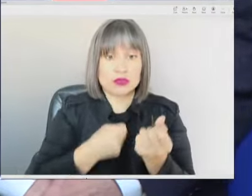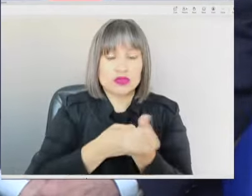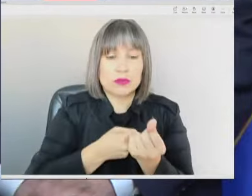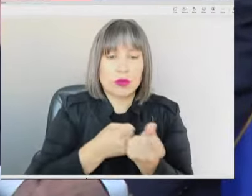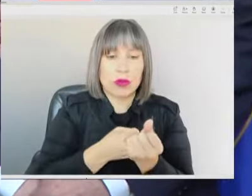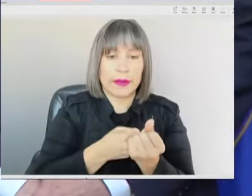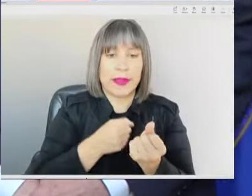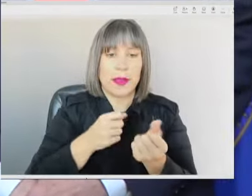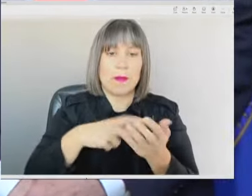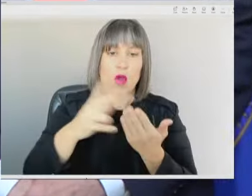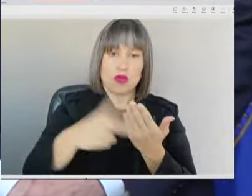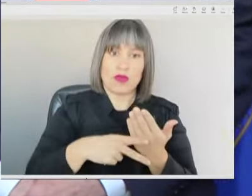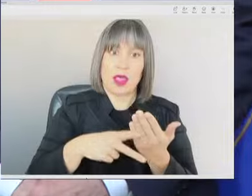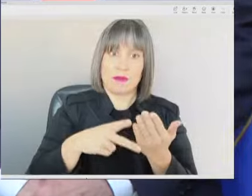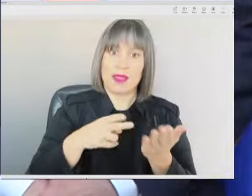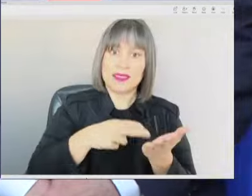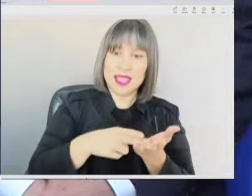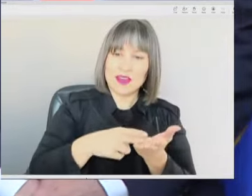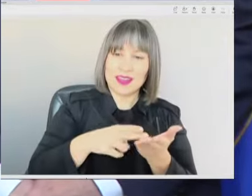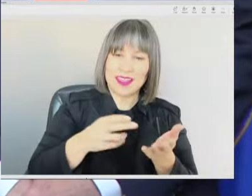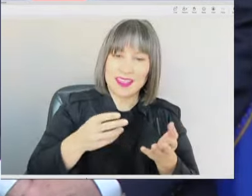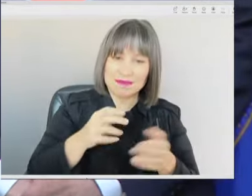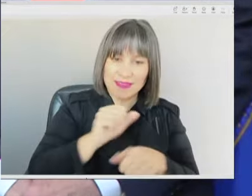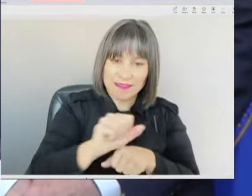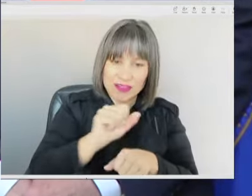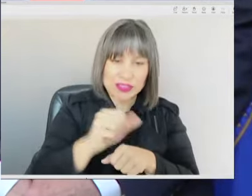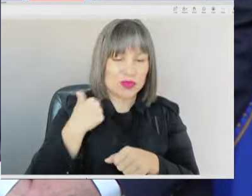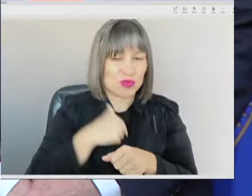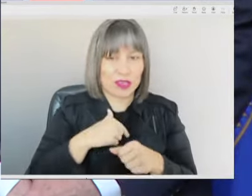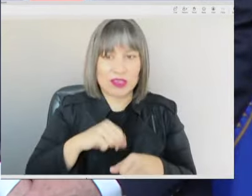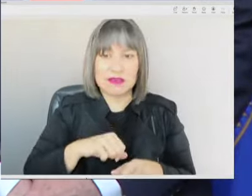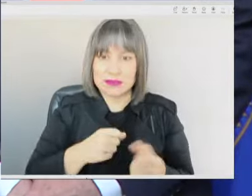which we're very focused on and we greatly support that. Incorporates the use of AI as